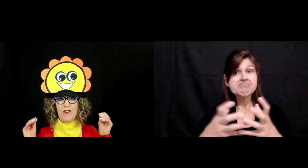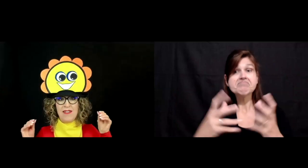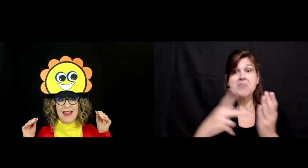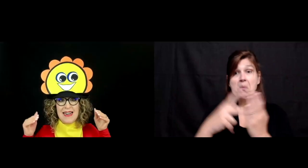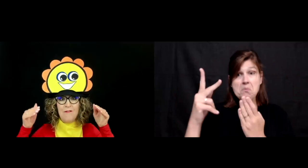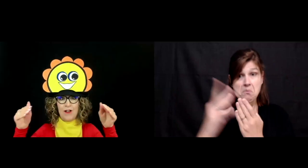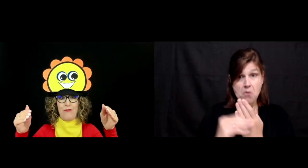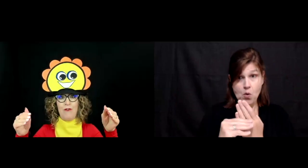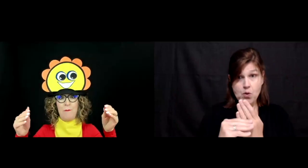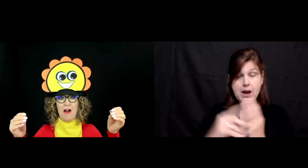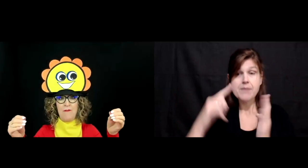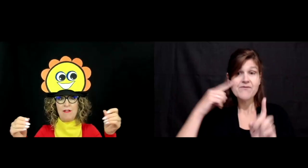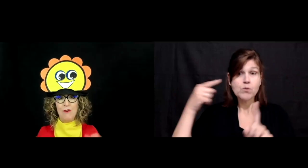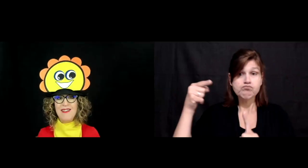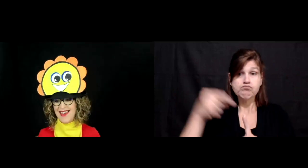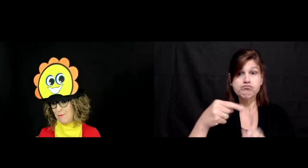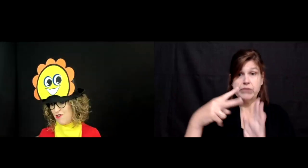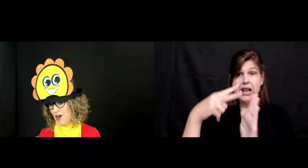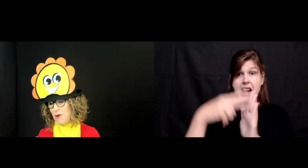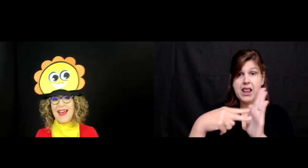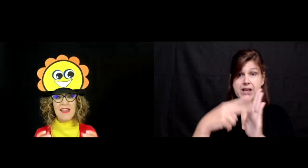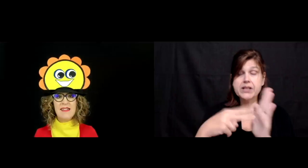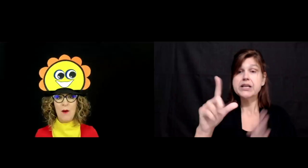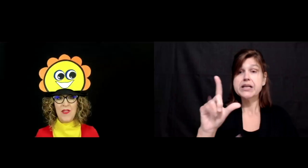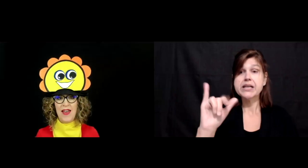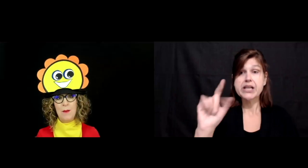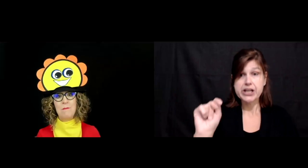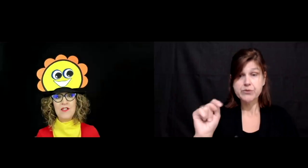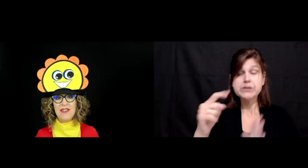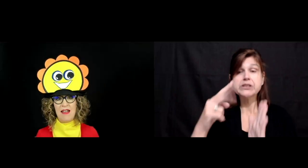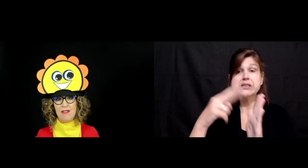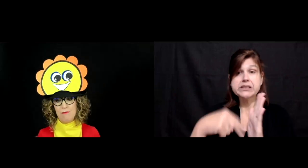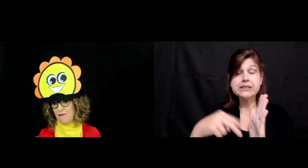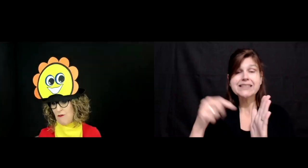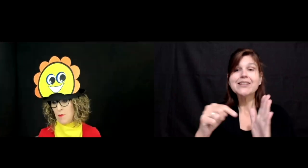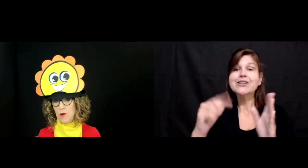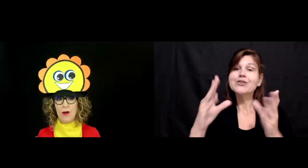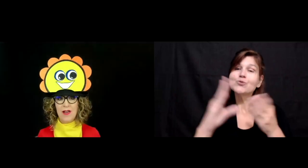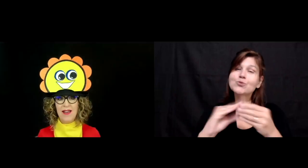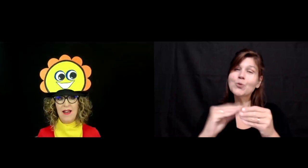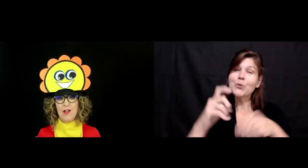which is delivered through the "Marvin's Story Time Show," is set within a multisensory framework